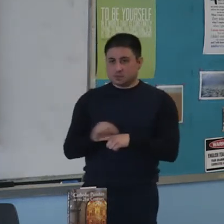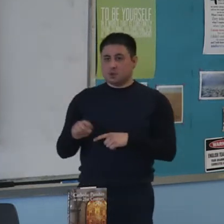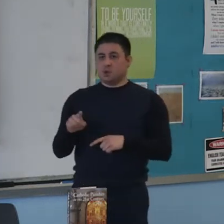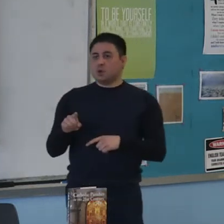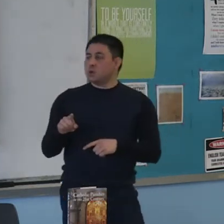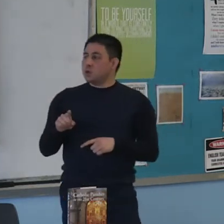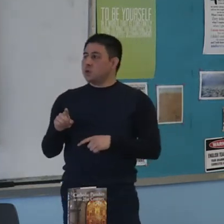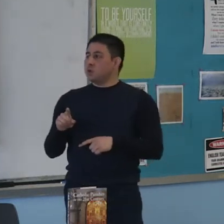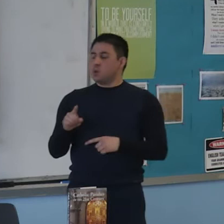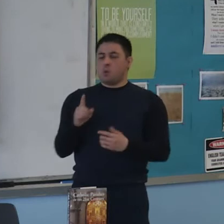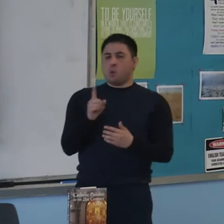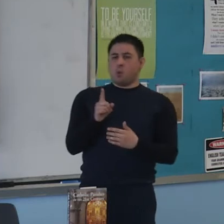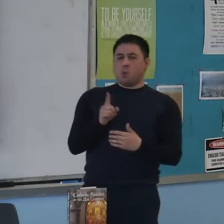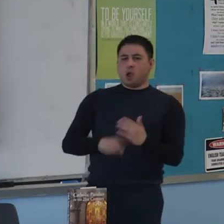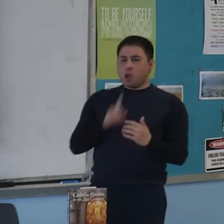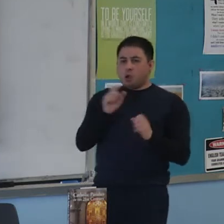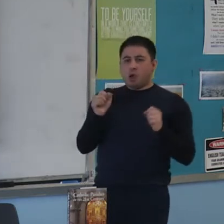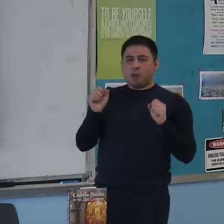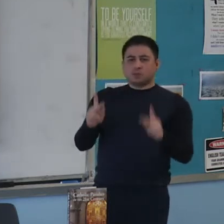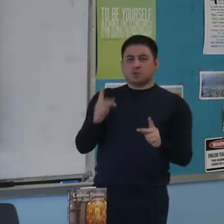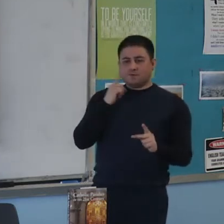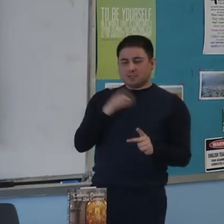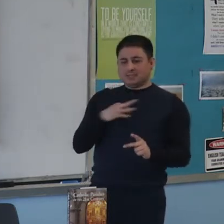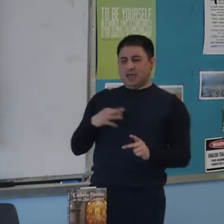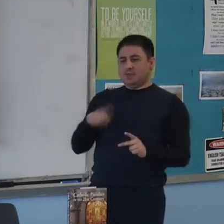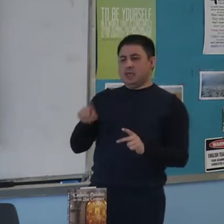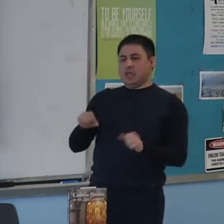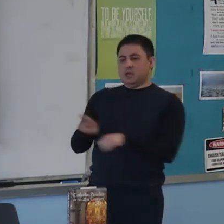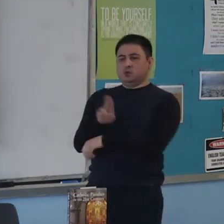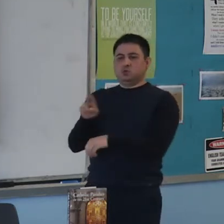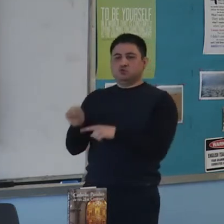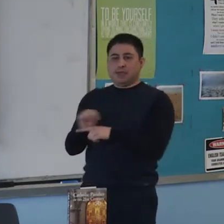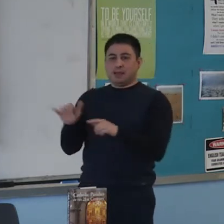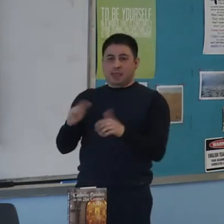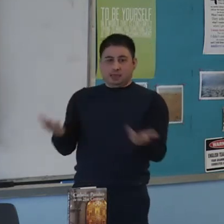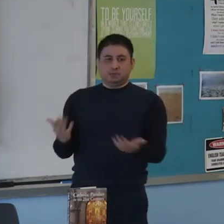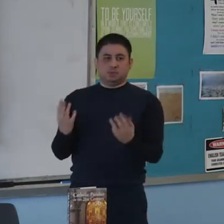of opportunities, you know for parish staff to access training?" Like this. 49%,